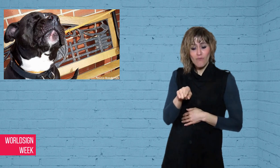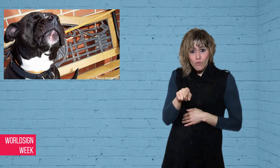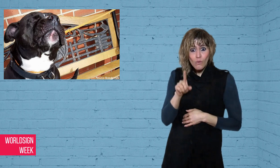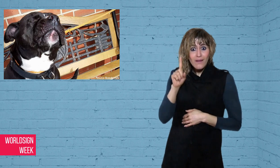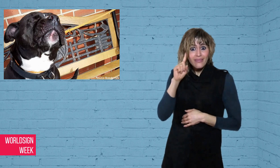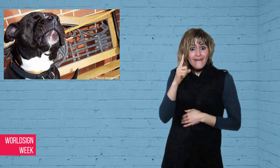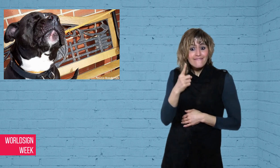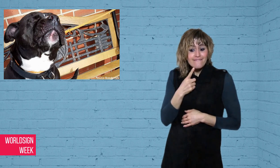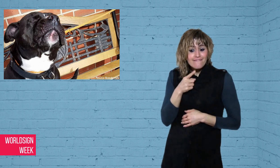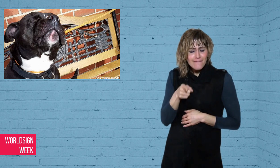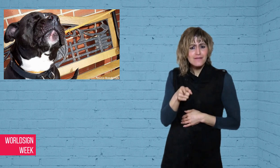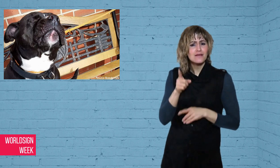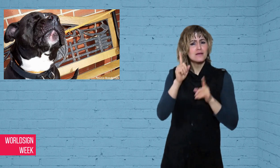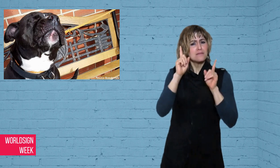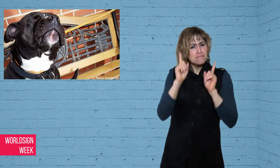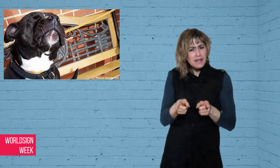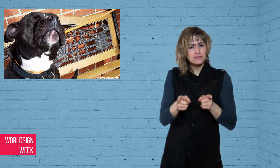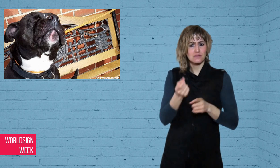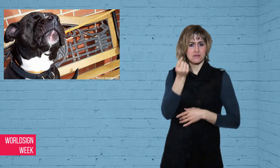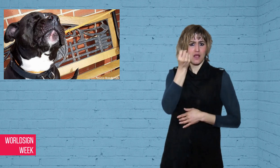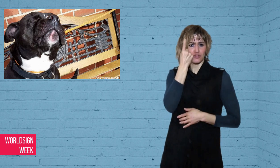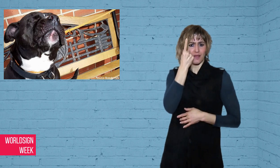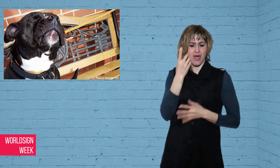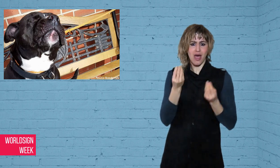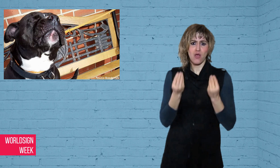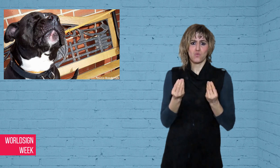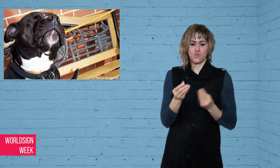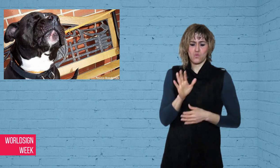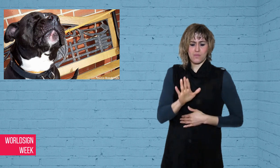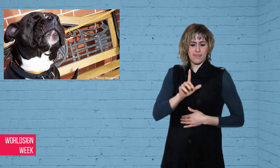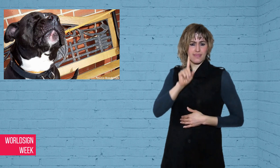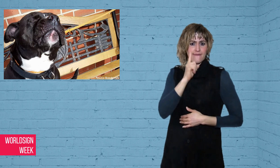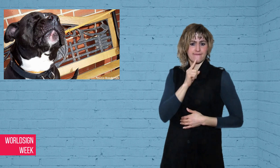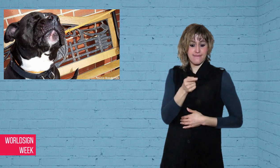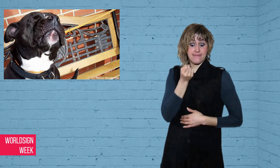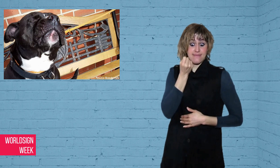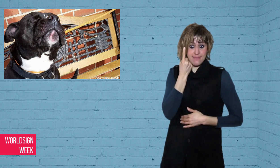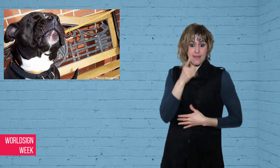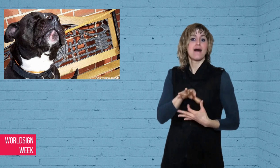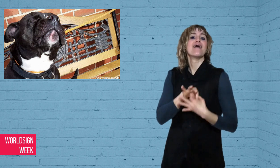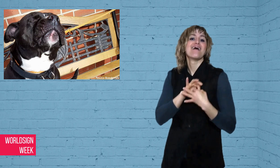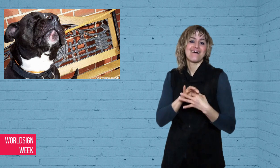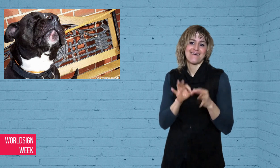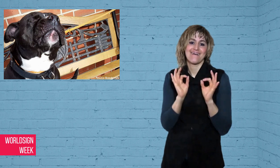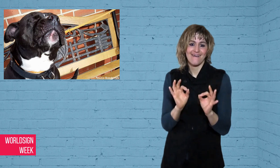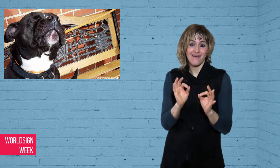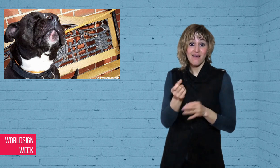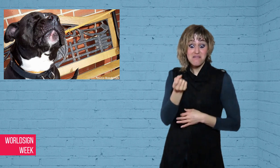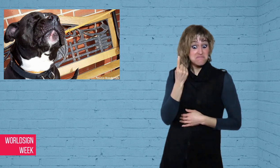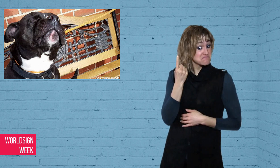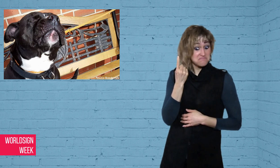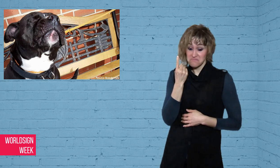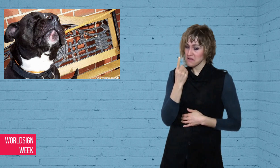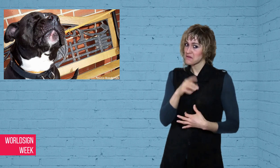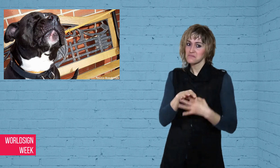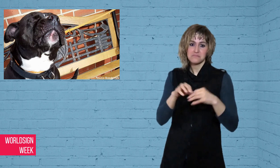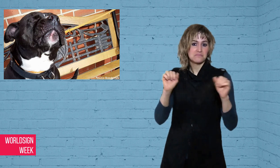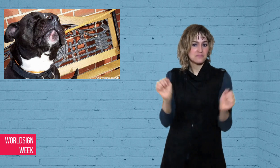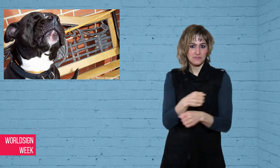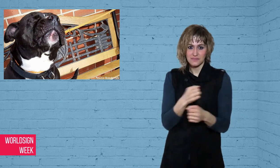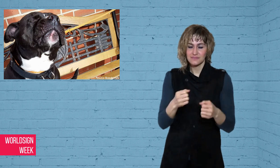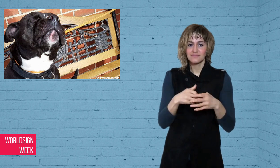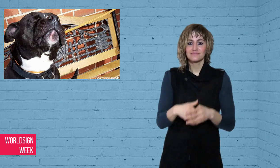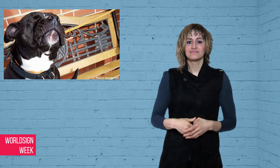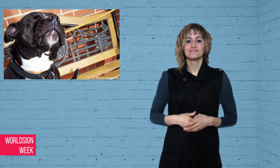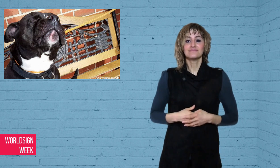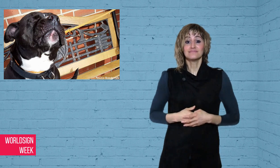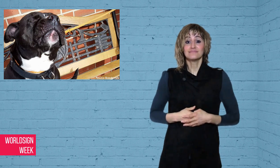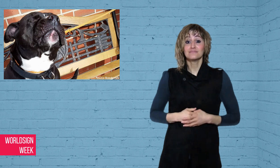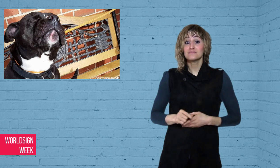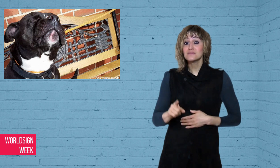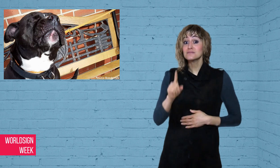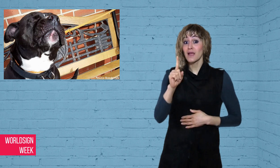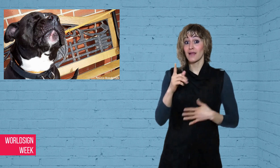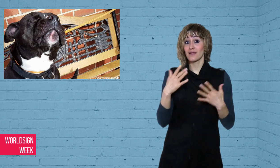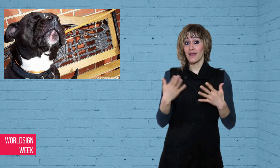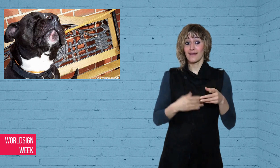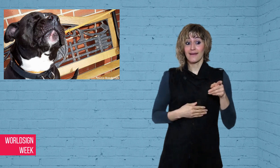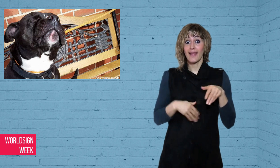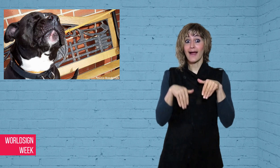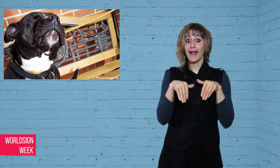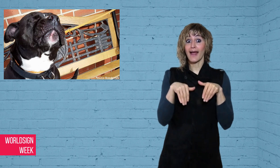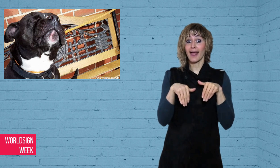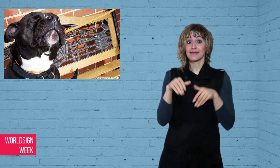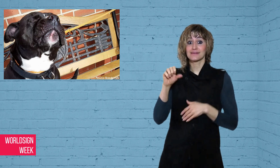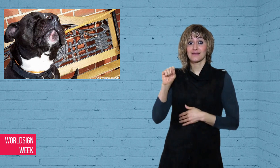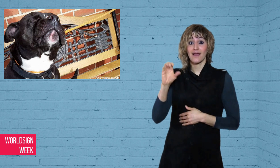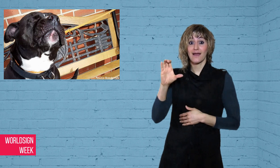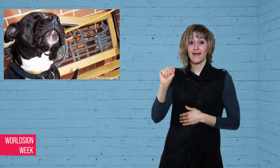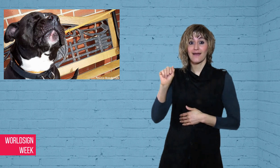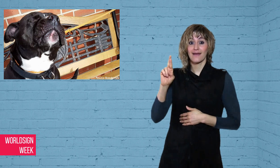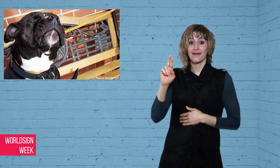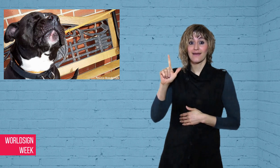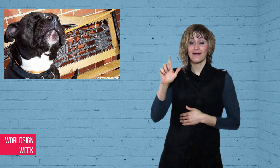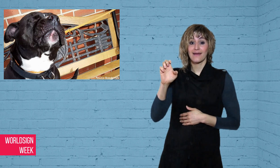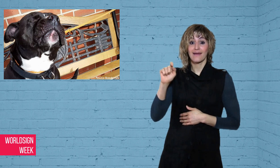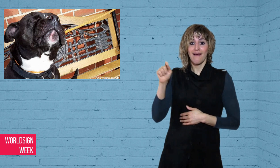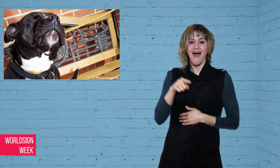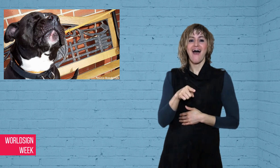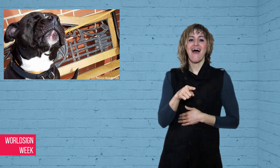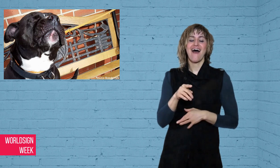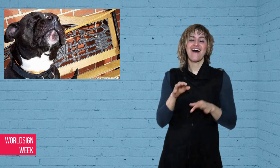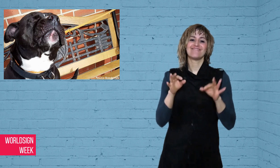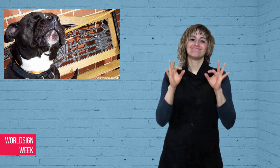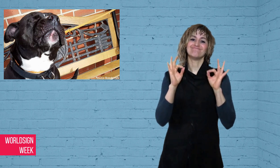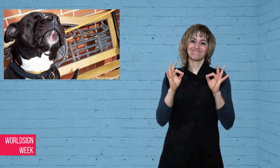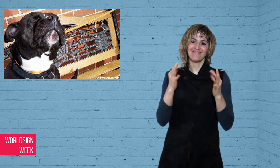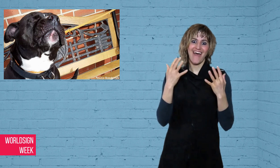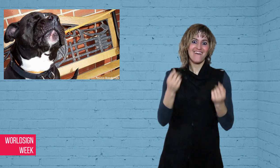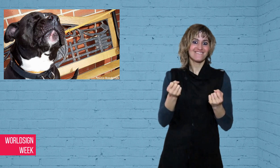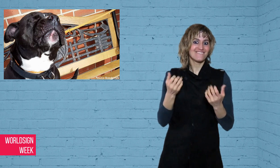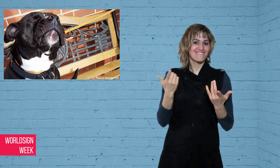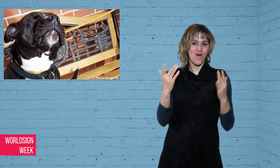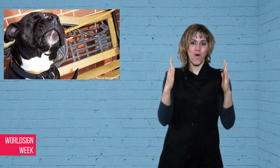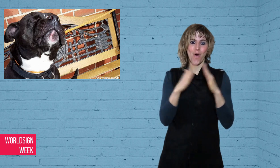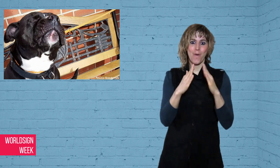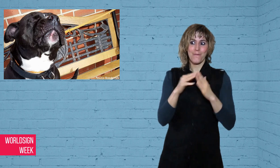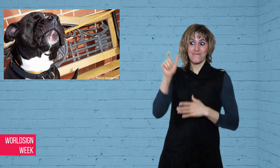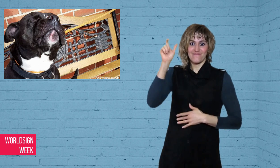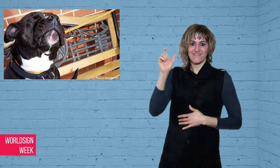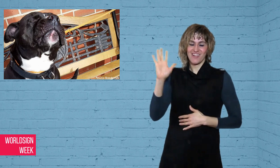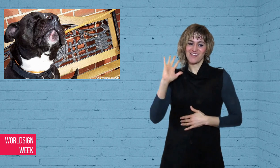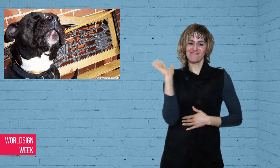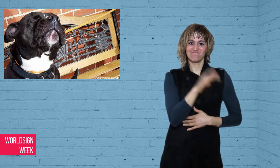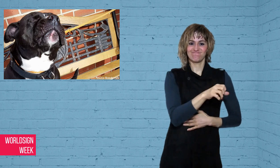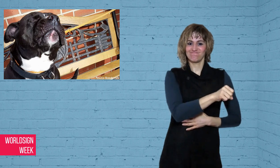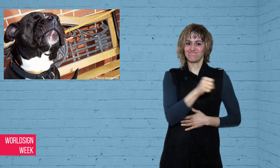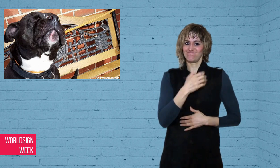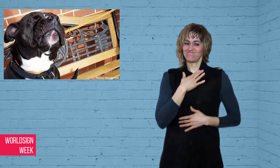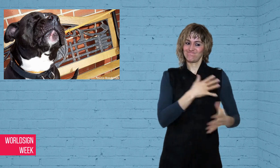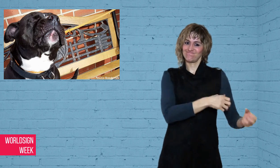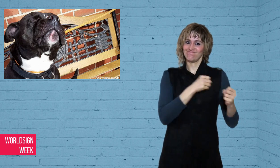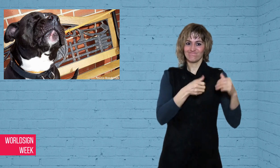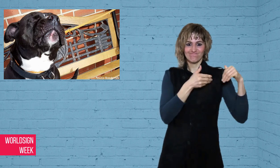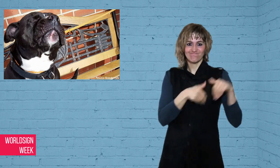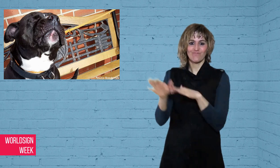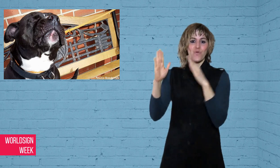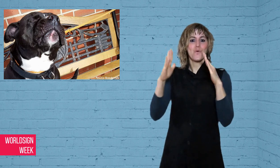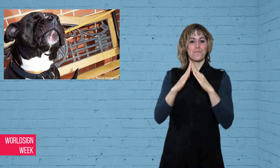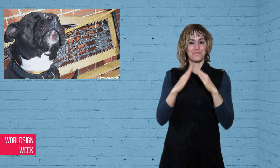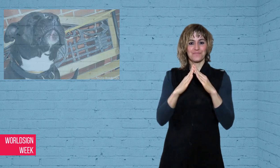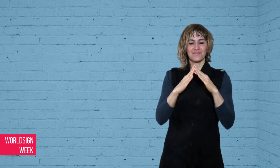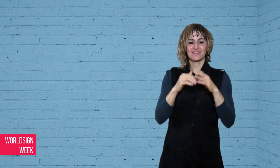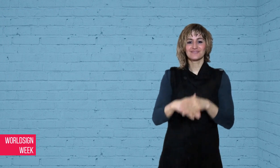As for Scarlett, she has just been adopted!